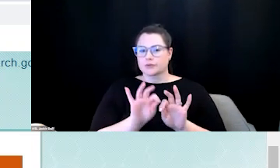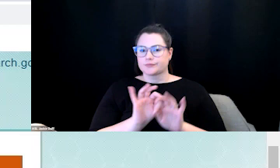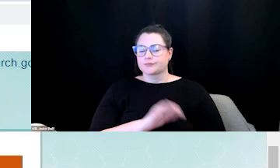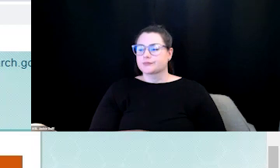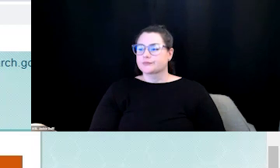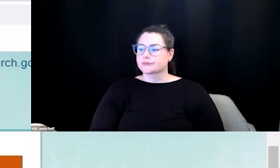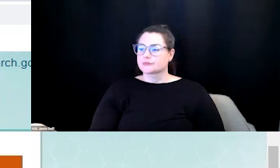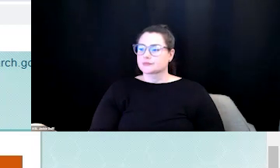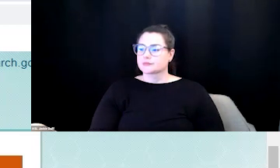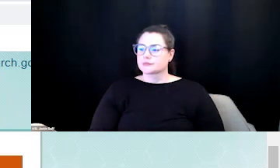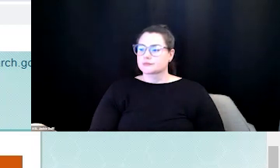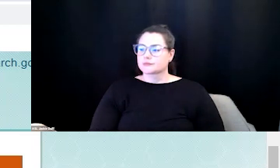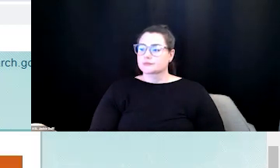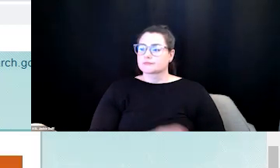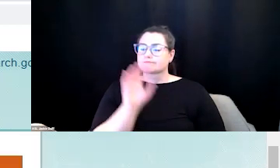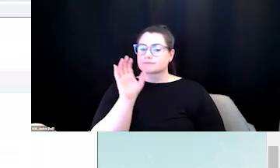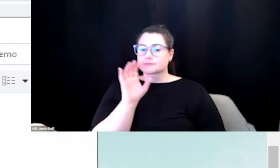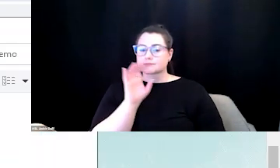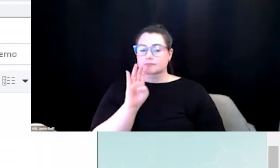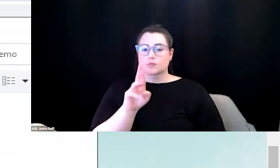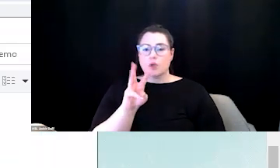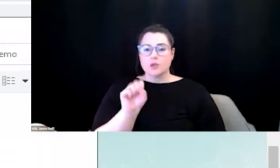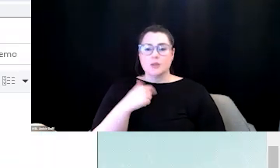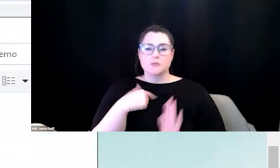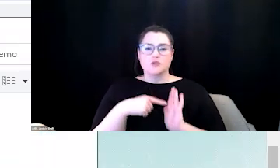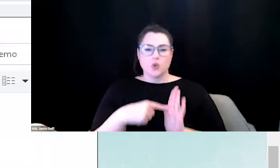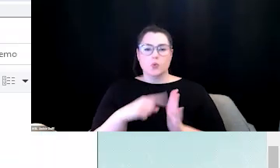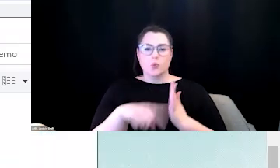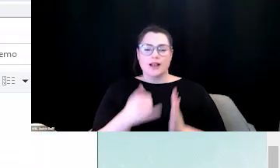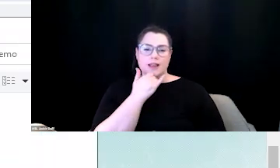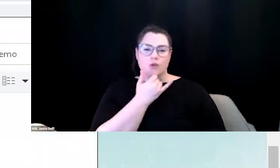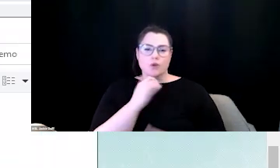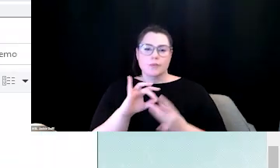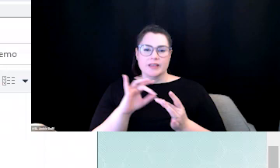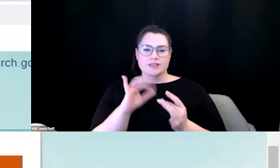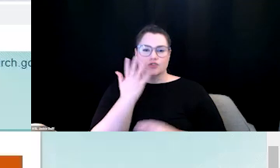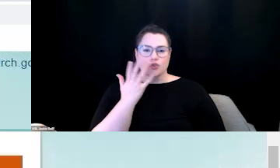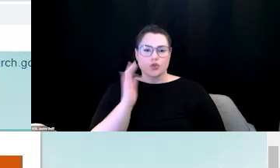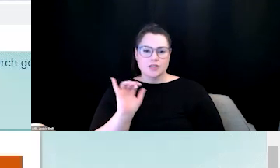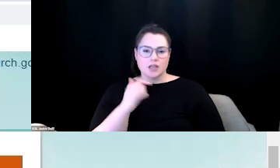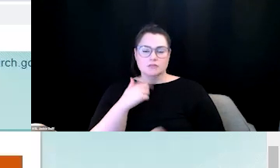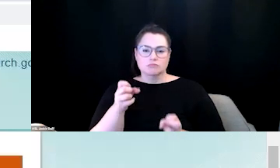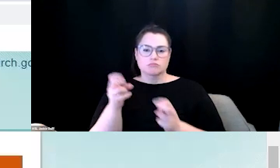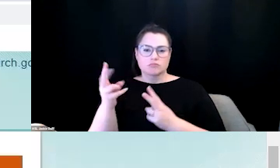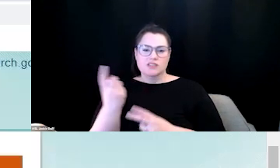I'm going to go ahead and click Browse. I want to show you what the error messaging handling looks like. So I'm going to go ahead and upload a document that has invalid characters.